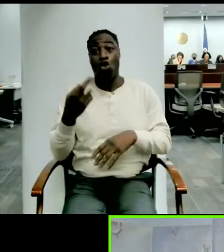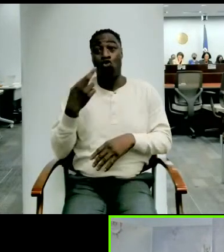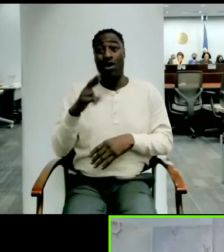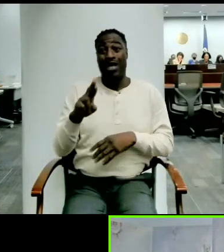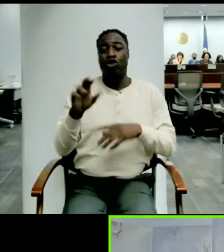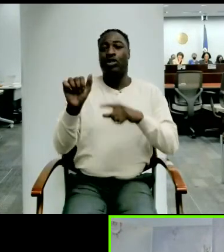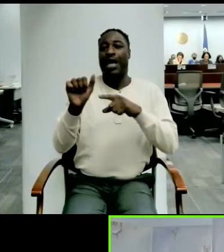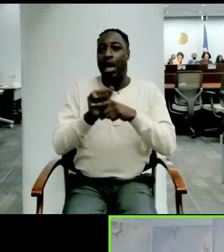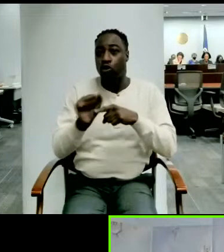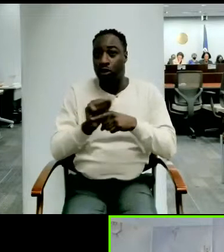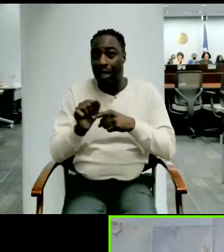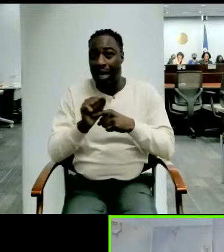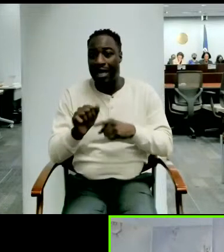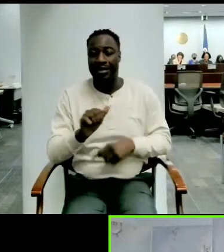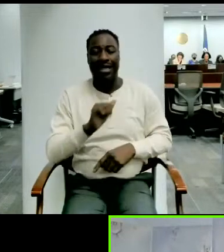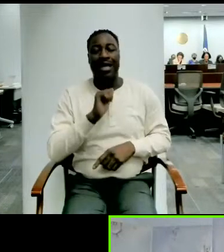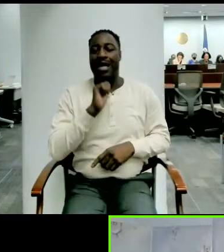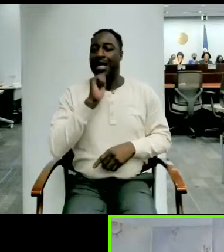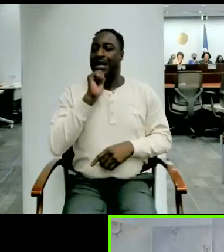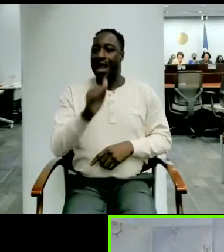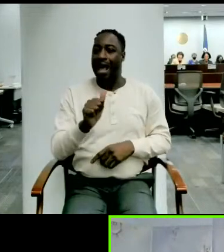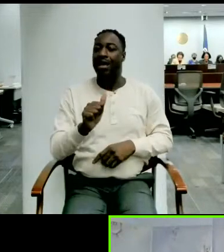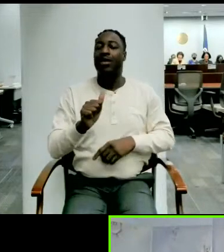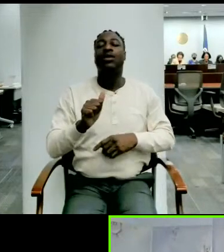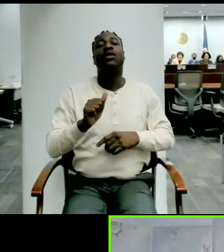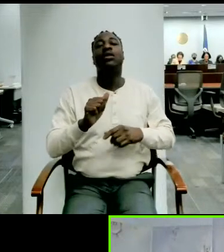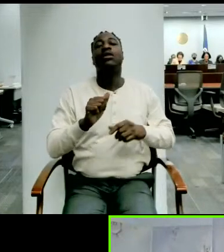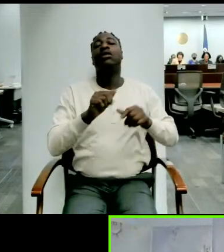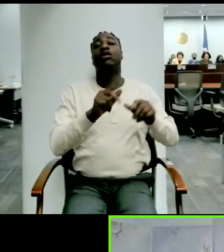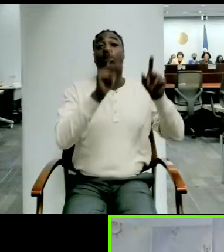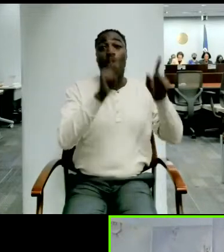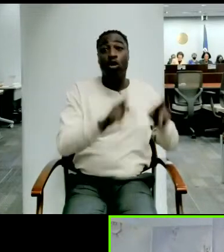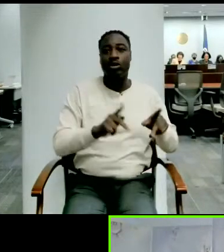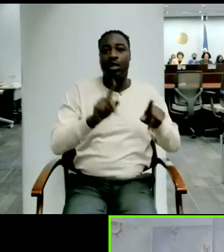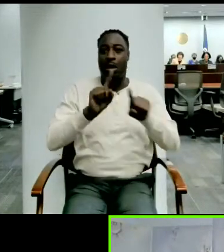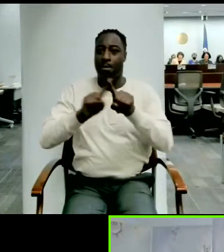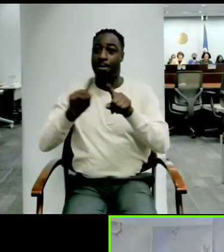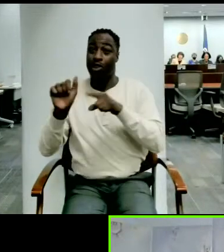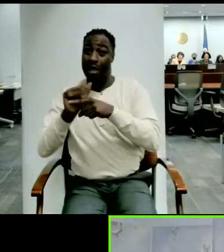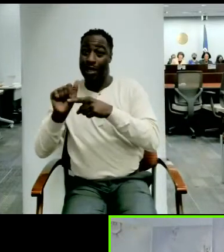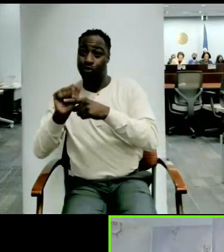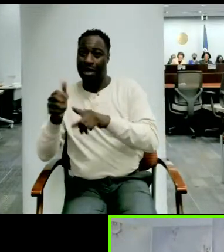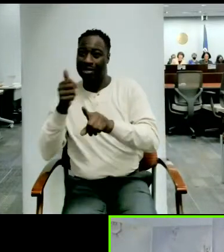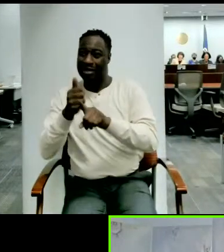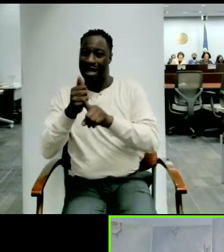Not on the religious belief, but on the religious exercise. And it is not the least restrictive